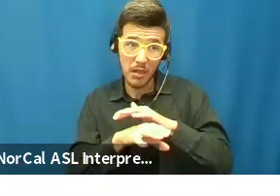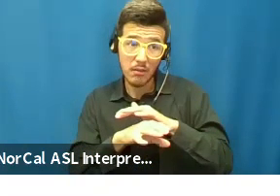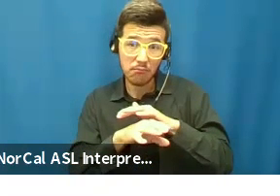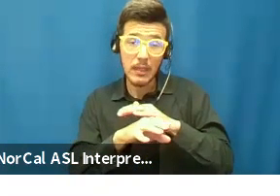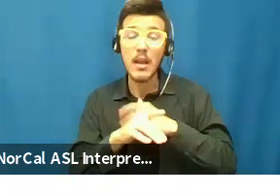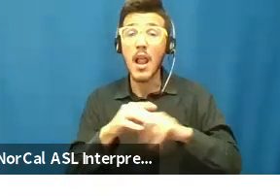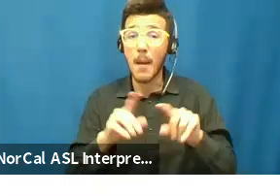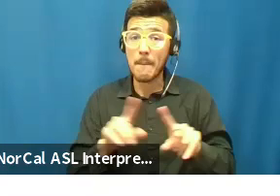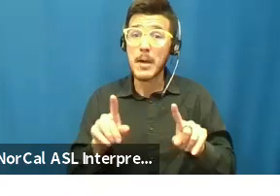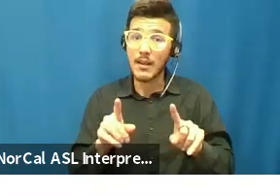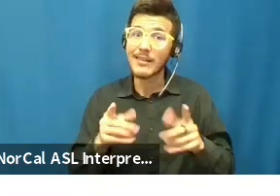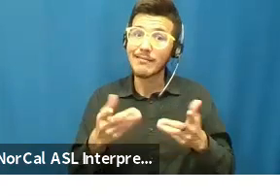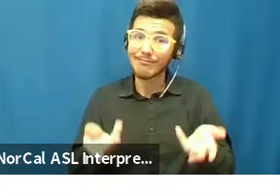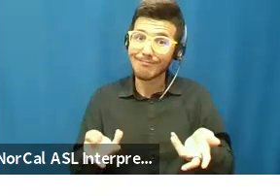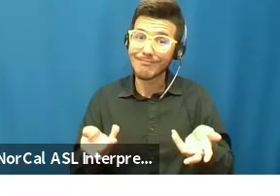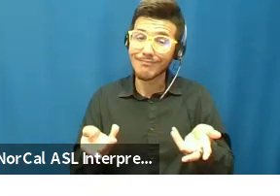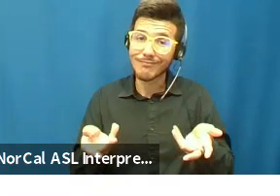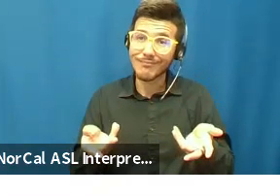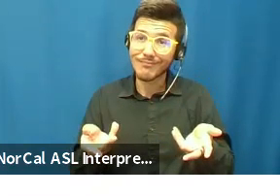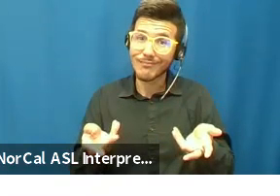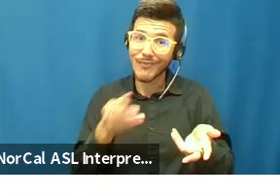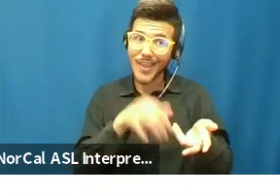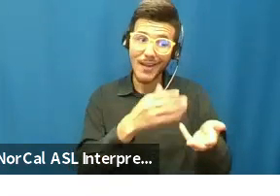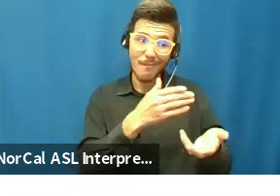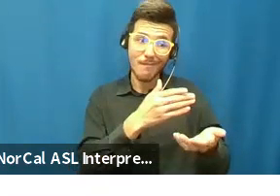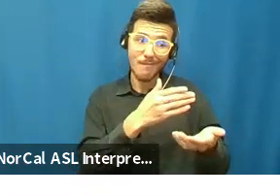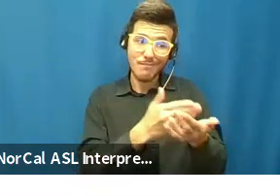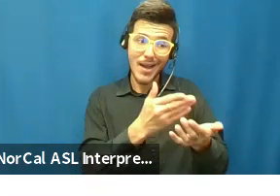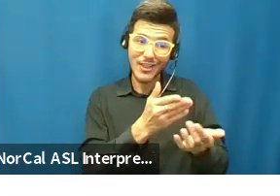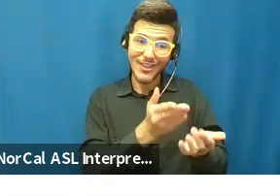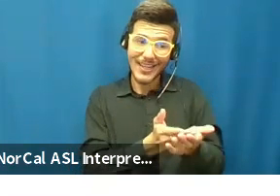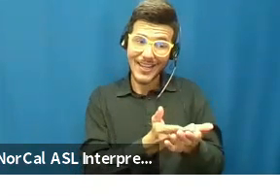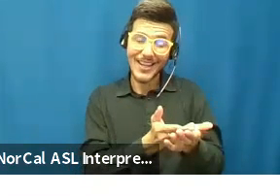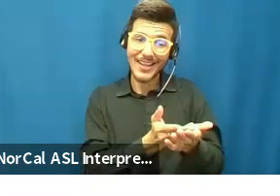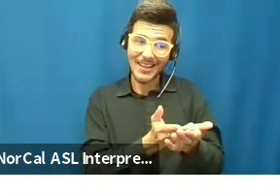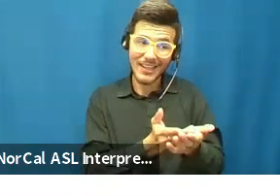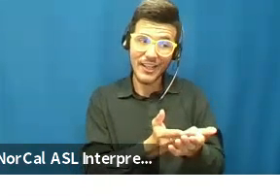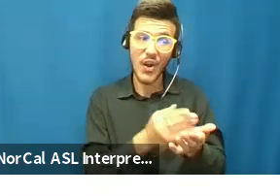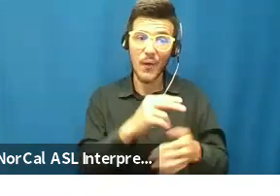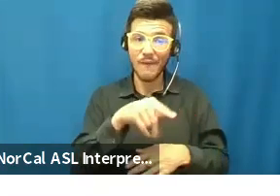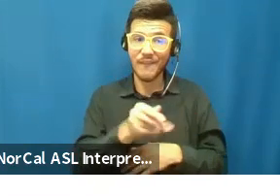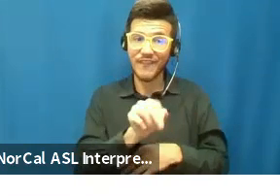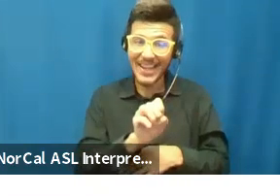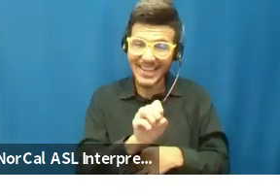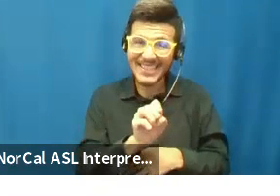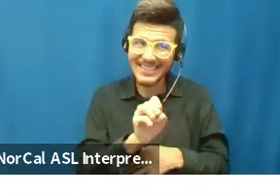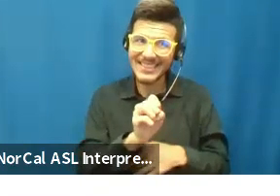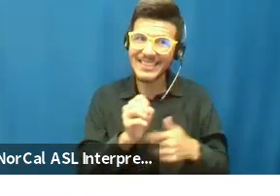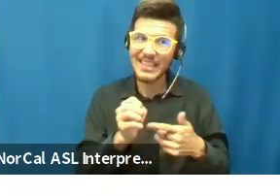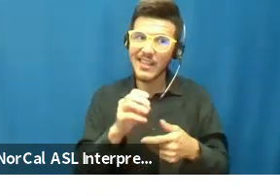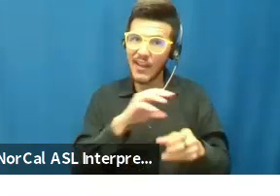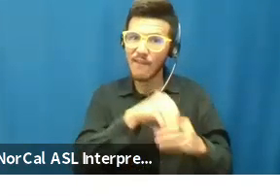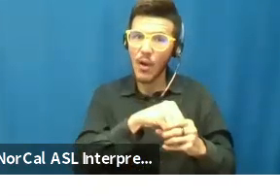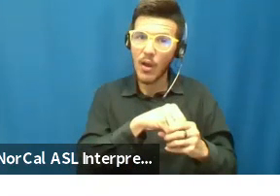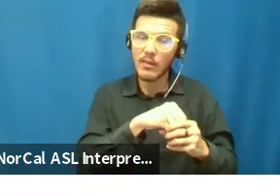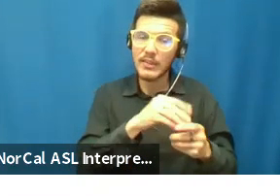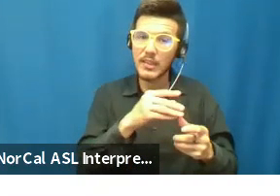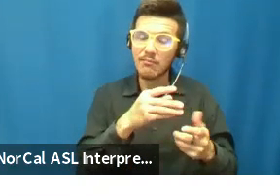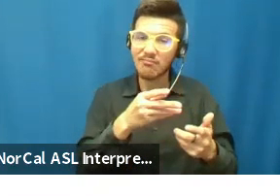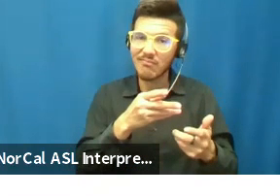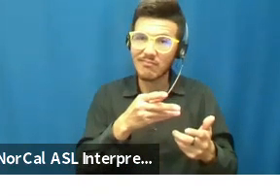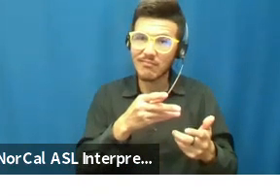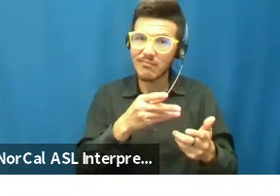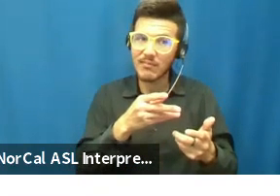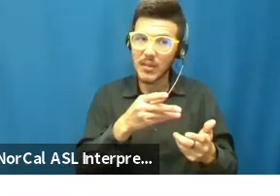but it is in that budgeting phase and trying to get that budgeting happening before the